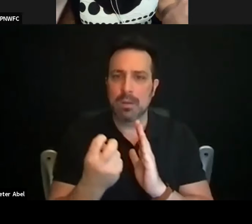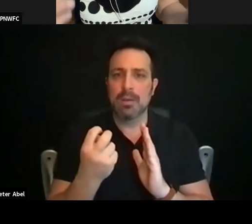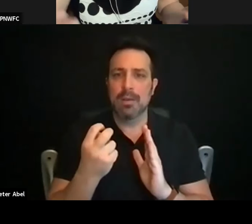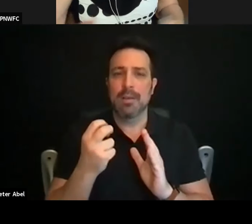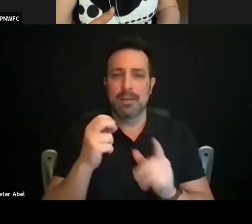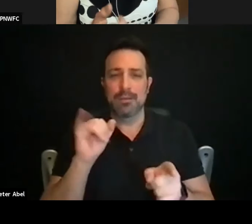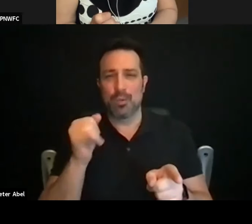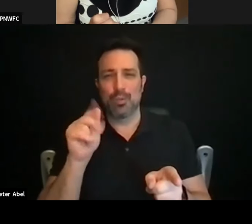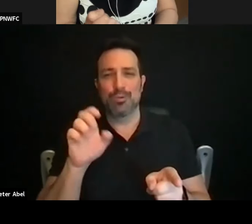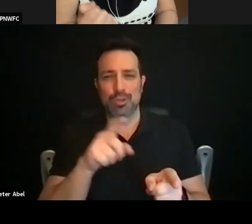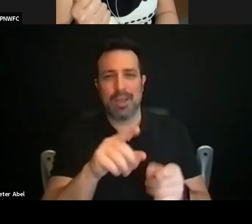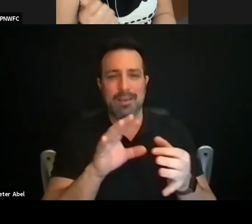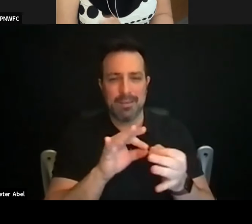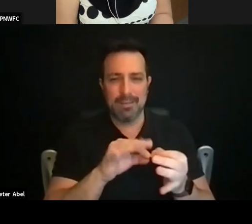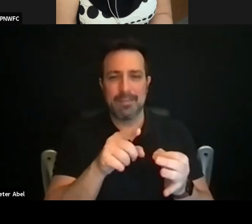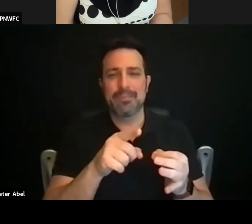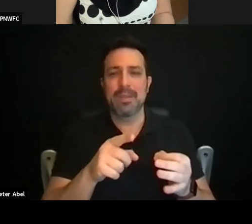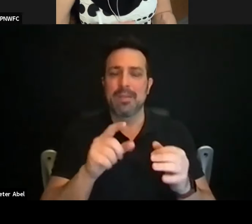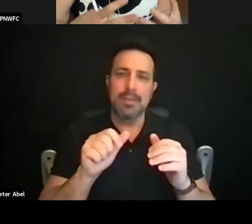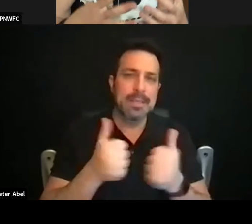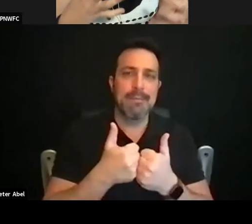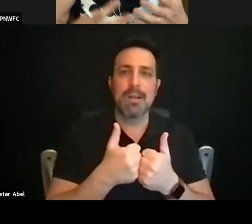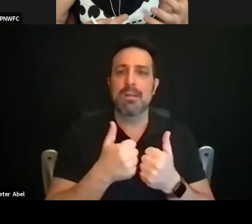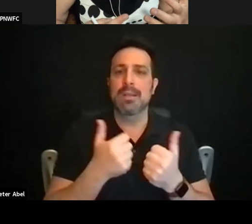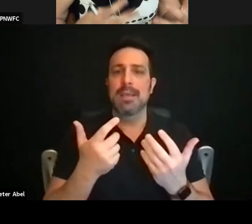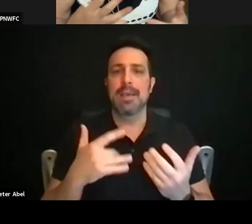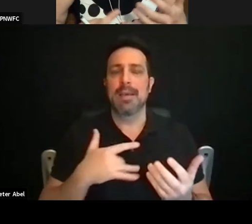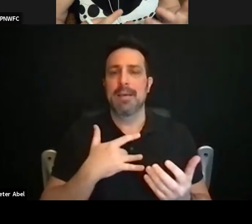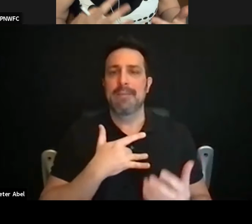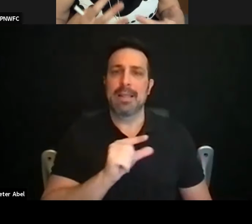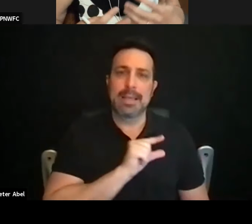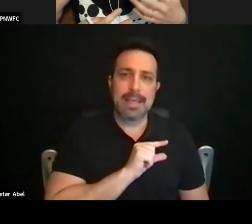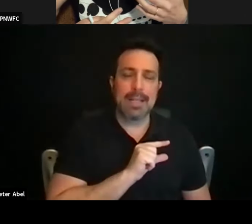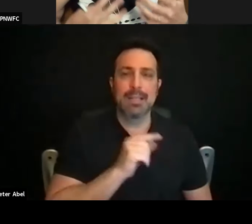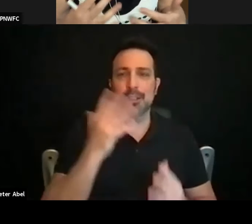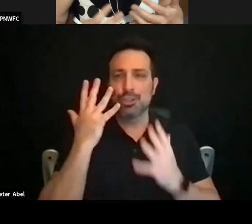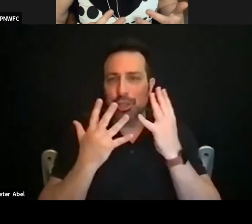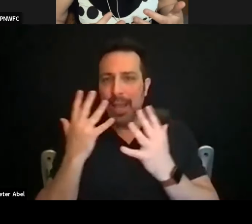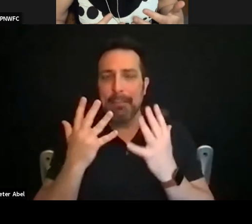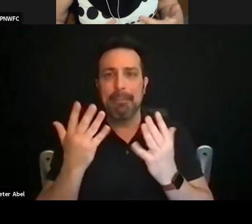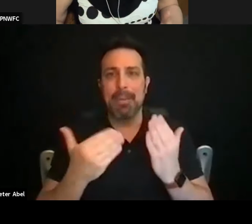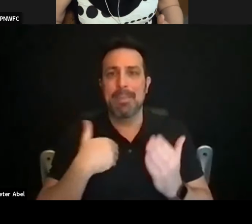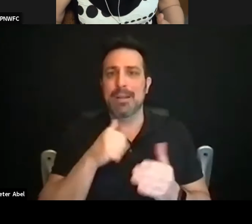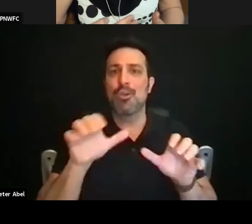and culture